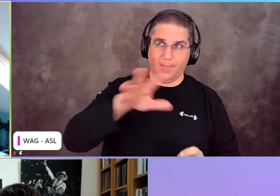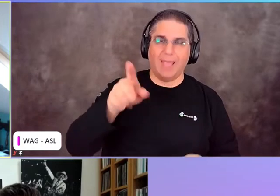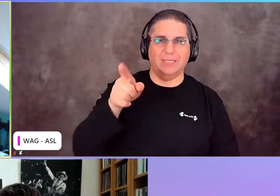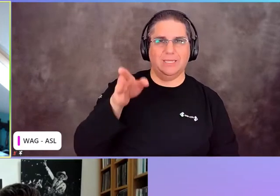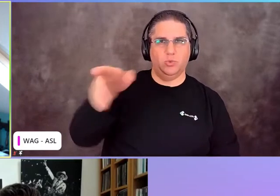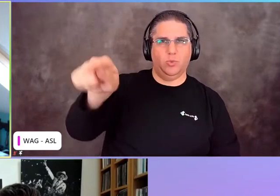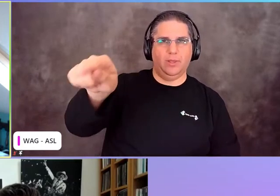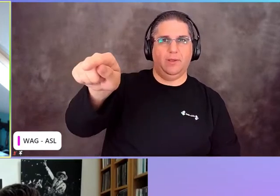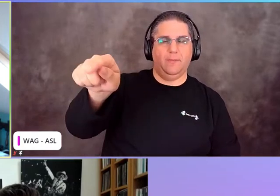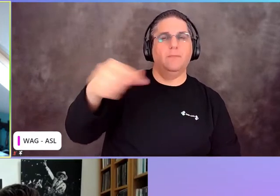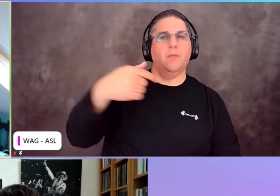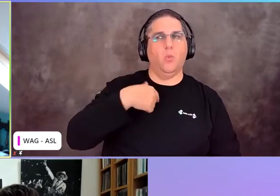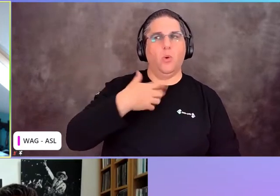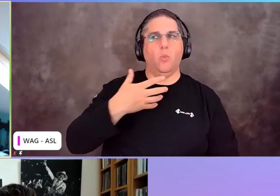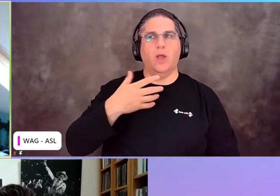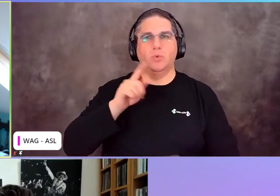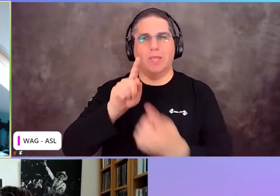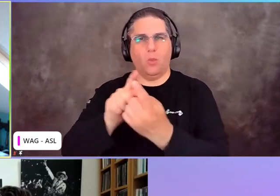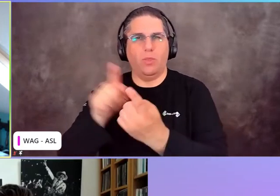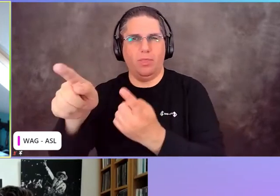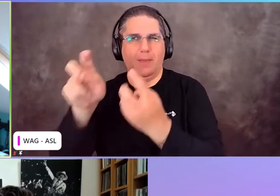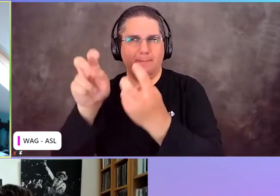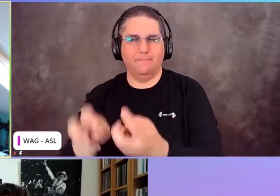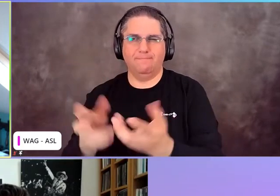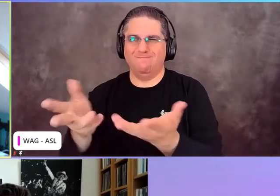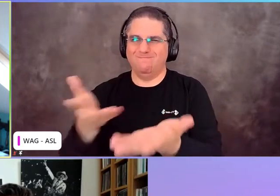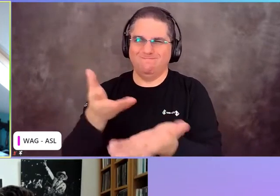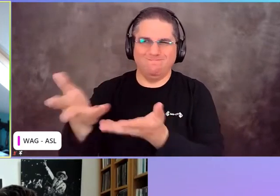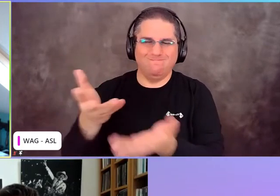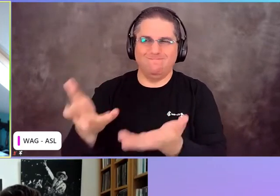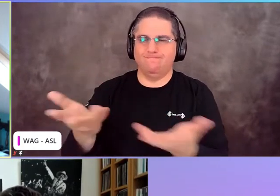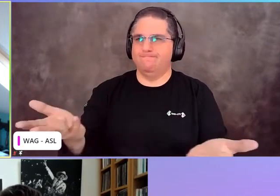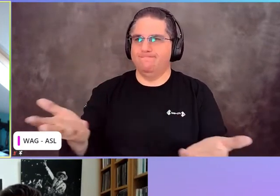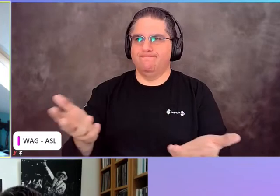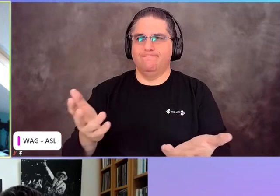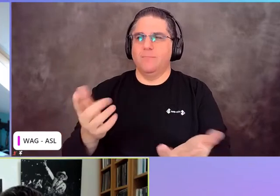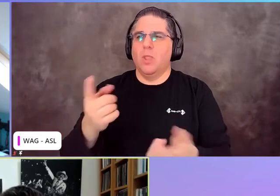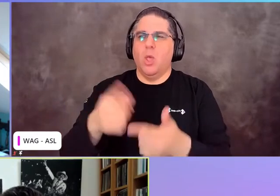to engage for public bodies which is a compliance organization and that someone